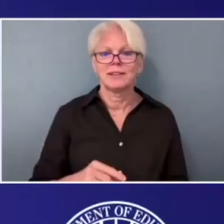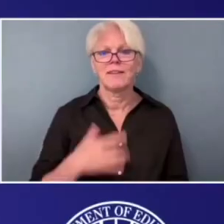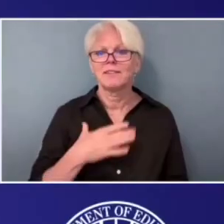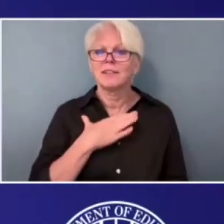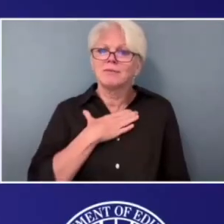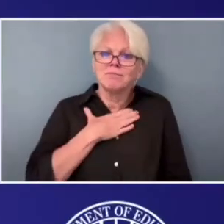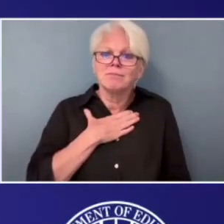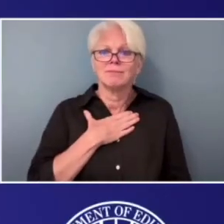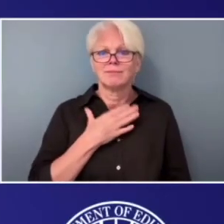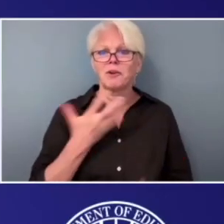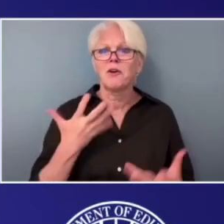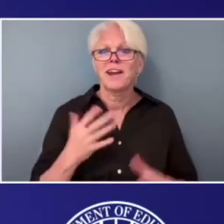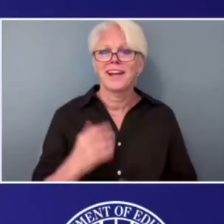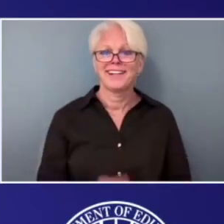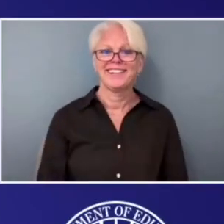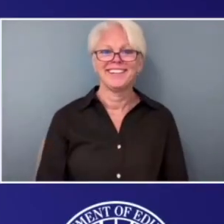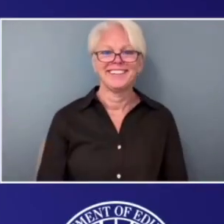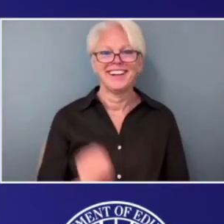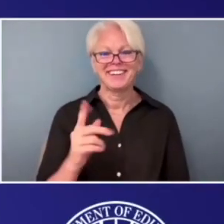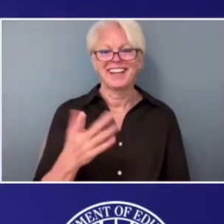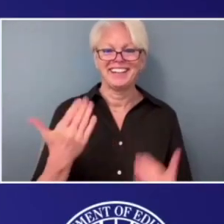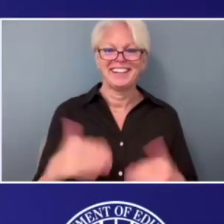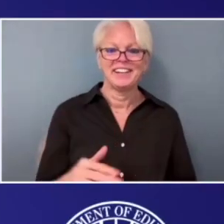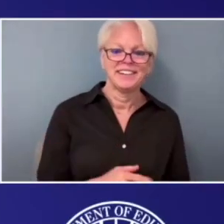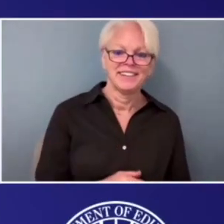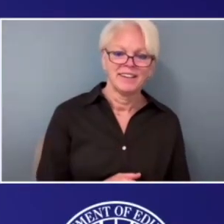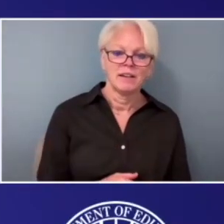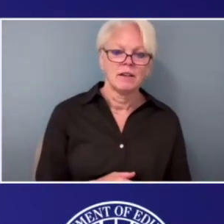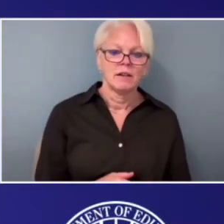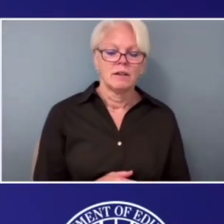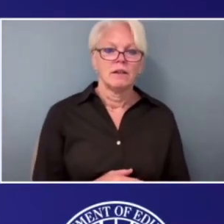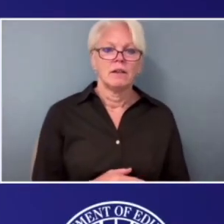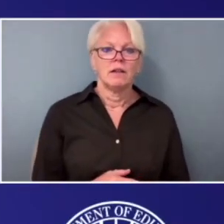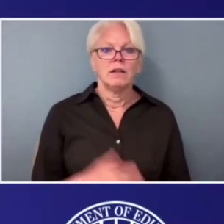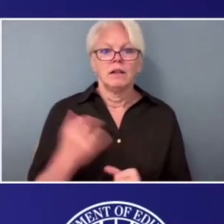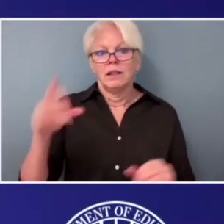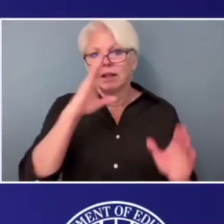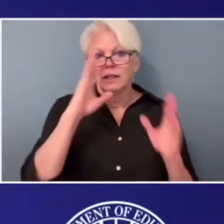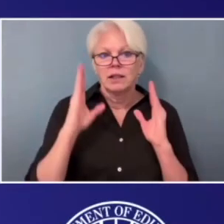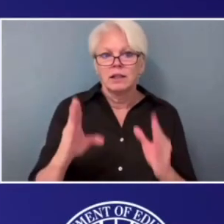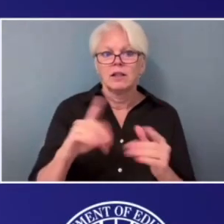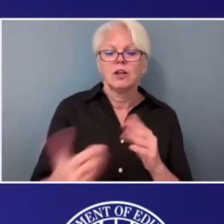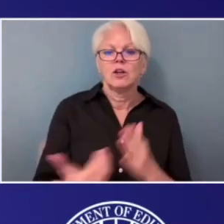Okay, let's turn our attention to the new loan limit paper.